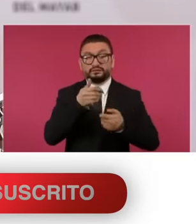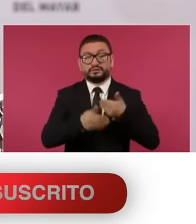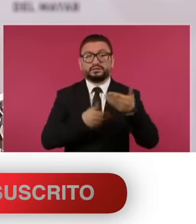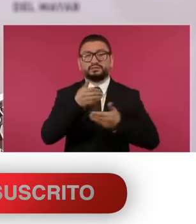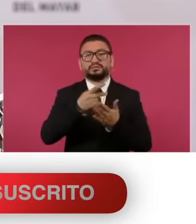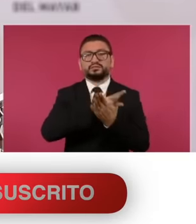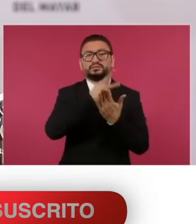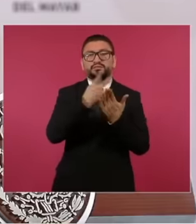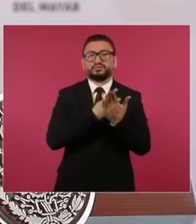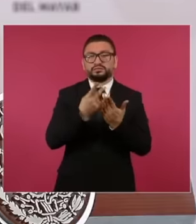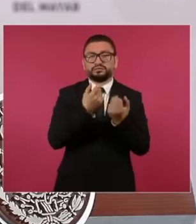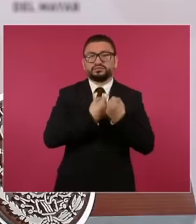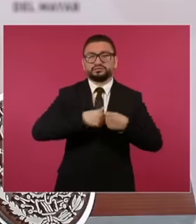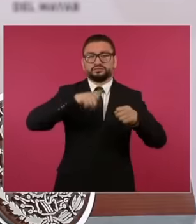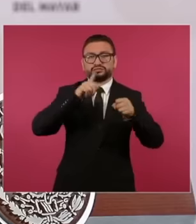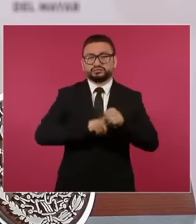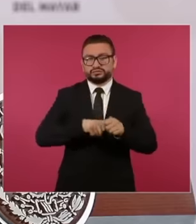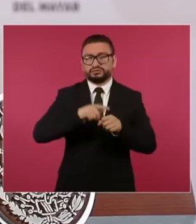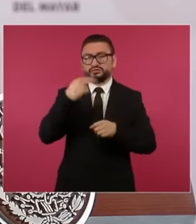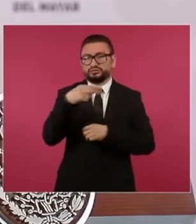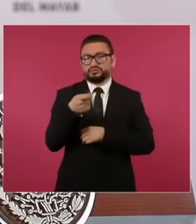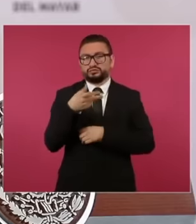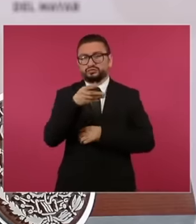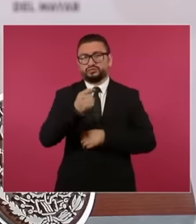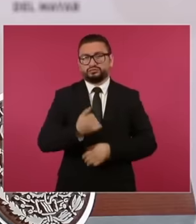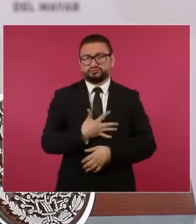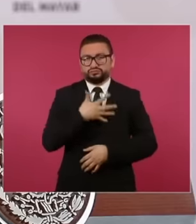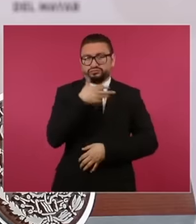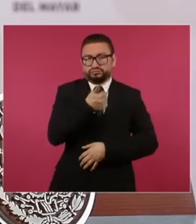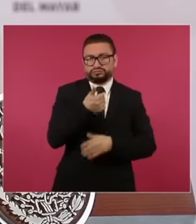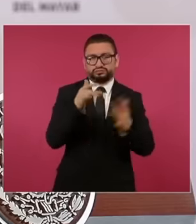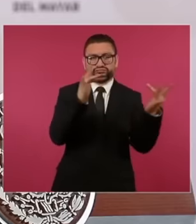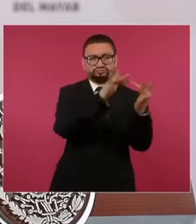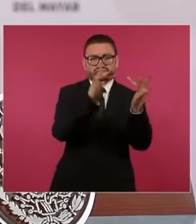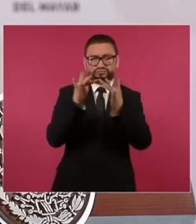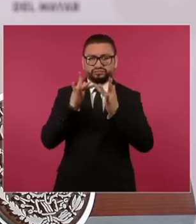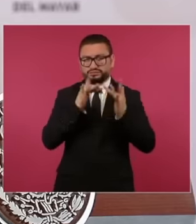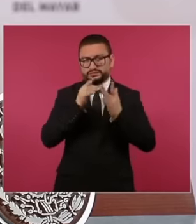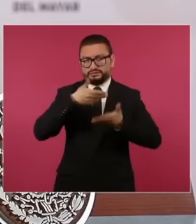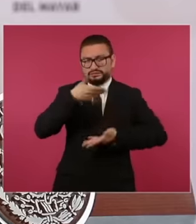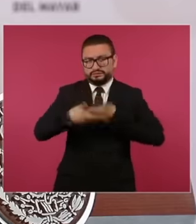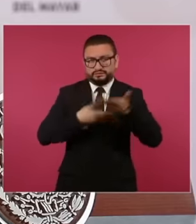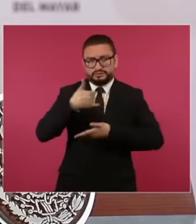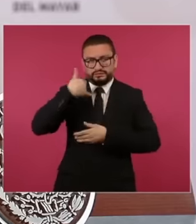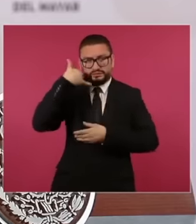that provides free cell phone and internet services